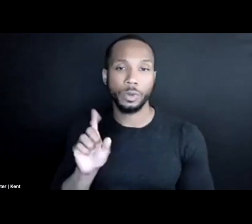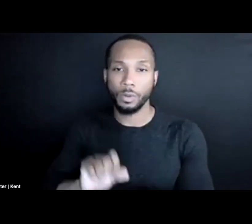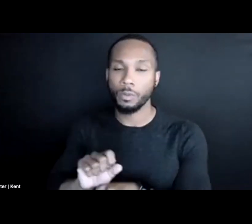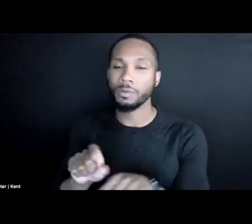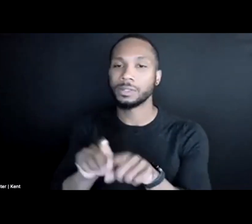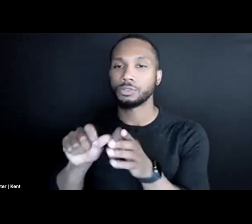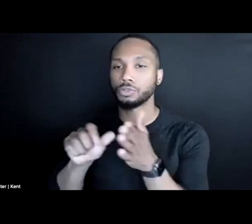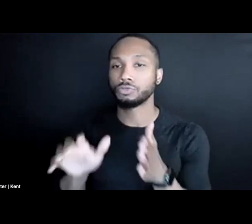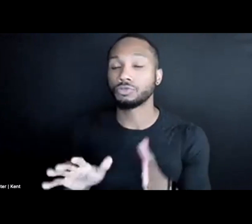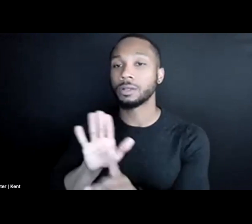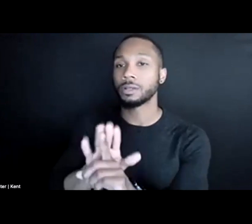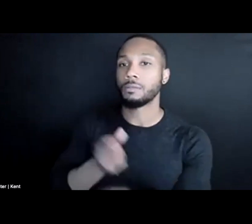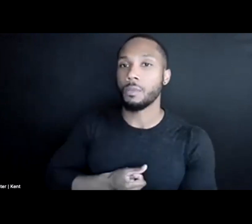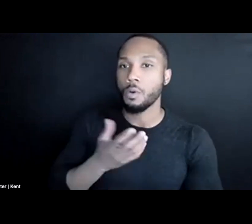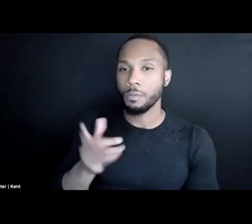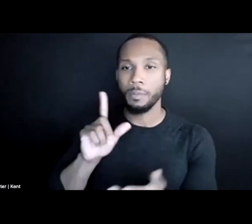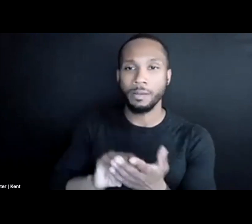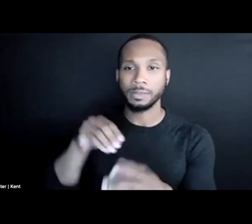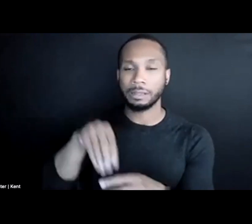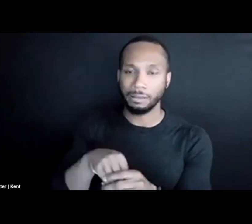His poems have been published in like trylia and Prieto.